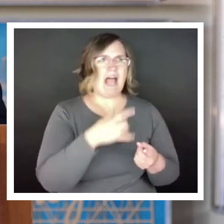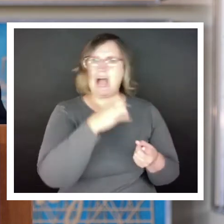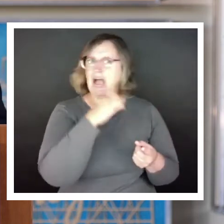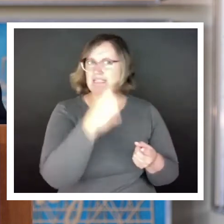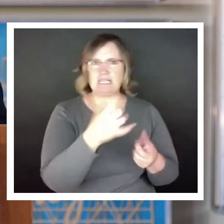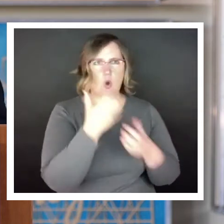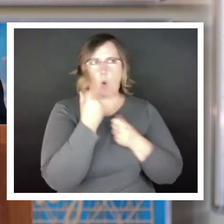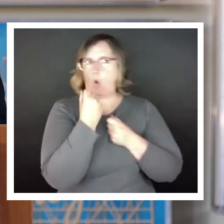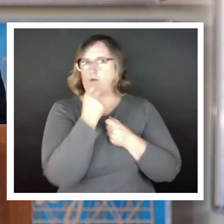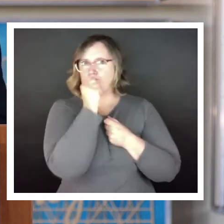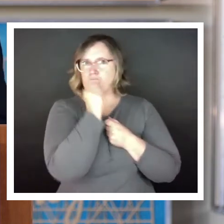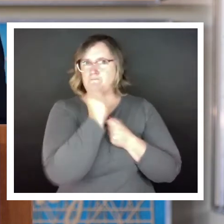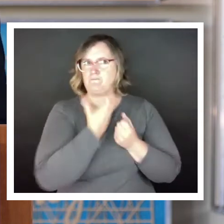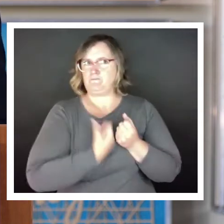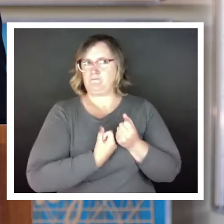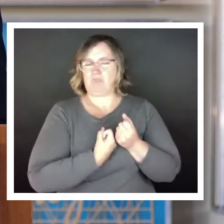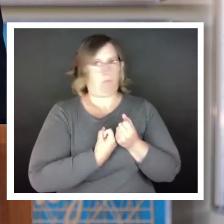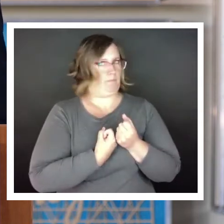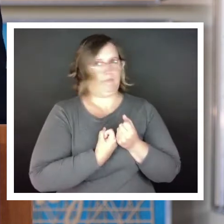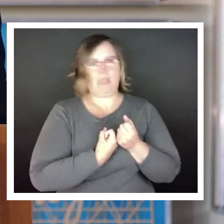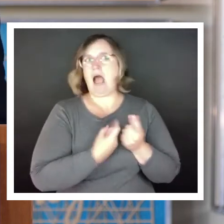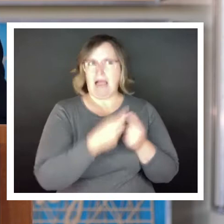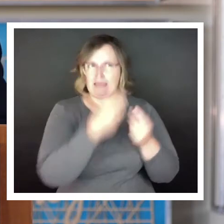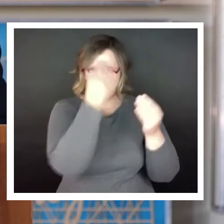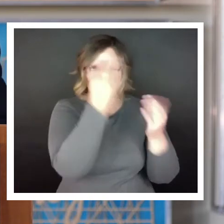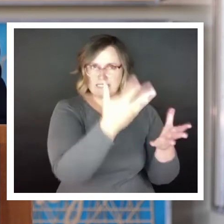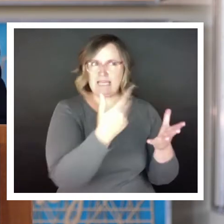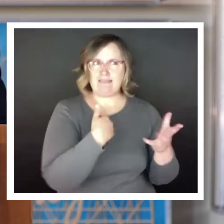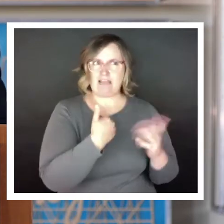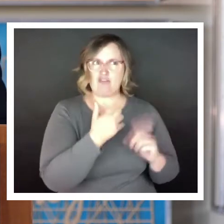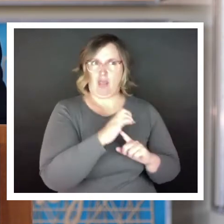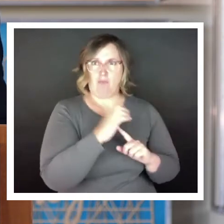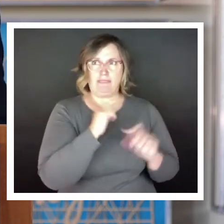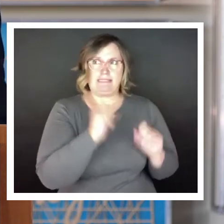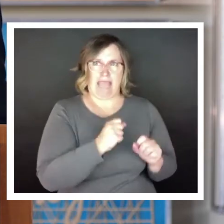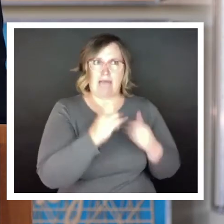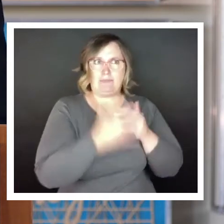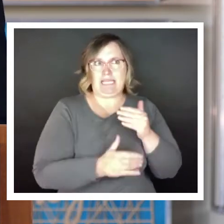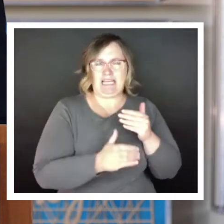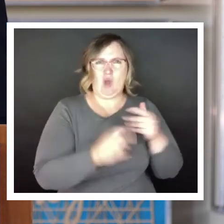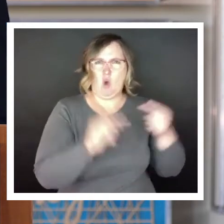I let people see that champions bleed. I let them see that wounds don't always heal.